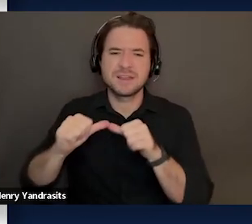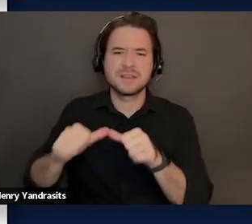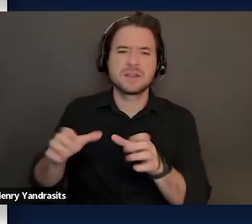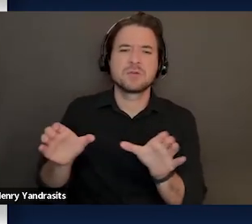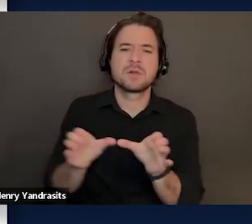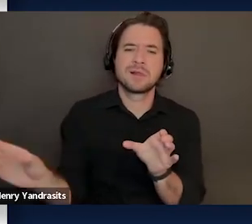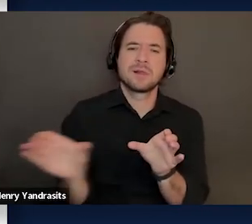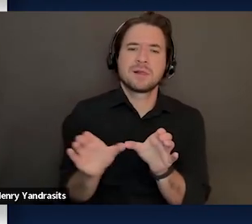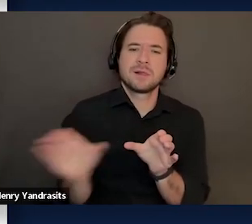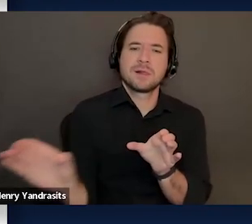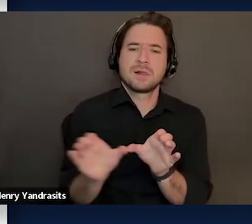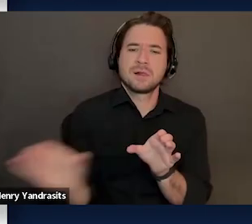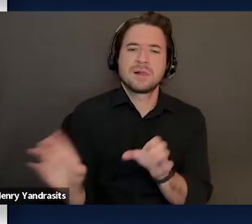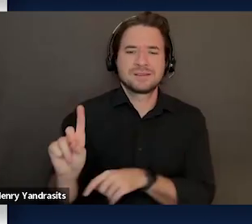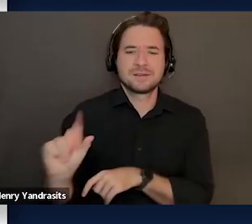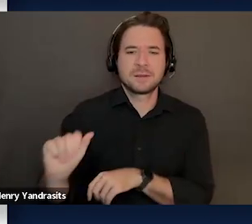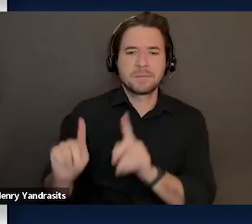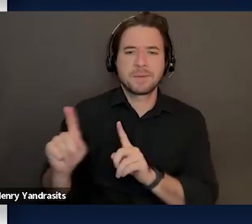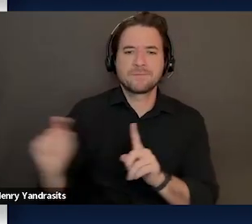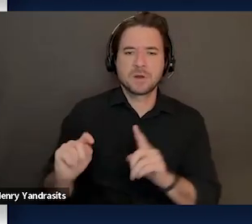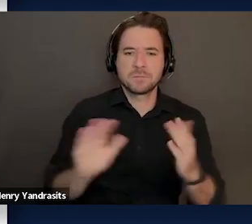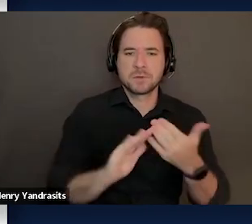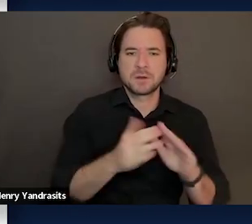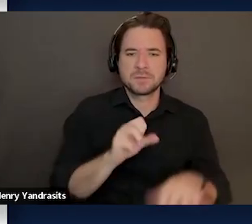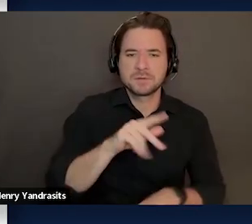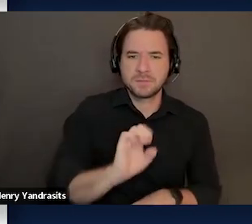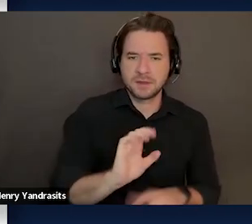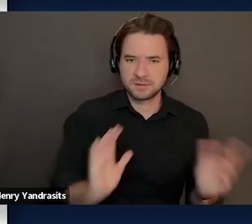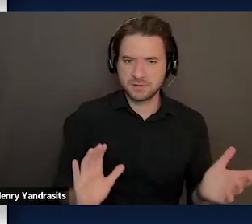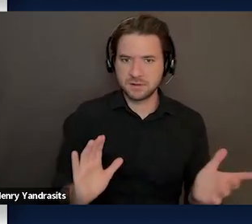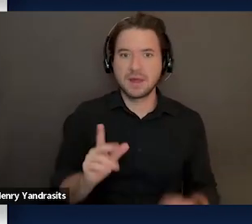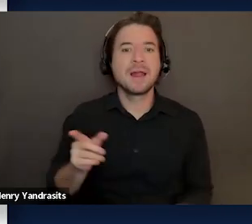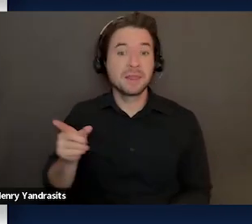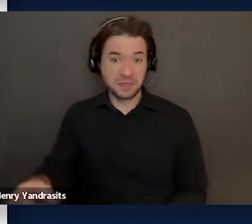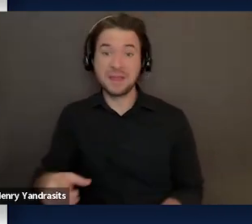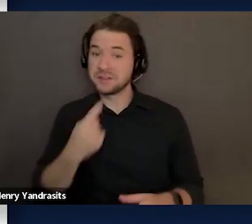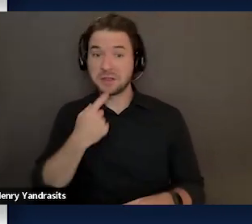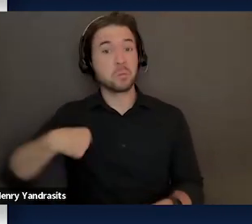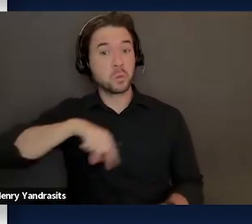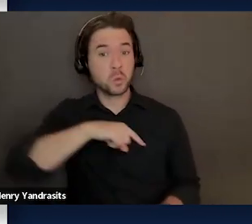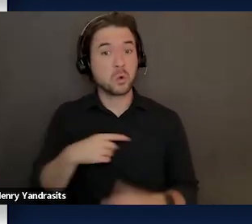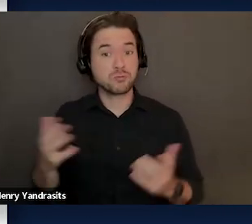Away from public and community spaces. And all this is being framed as for the good of disabled people.